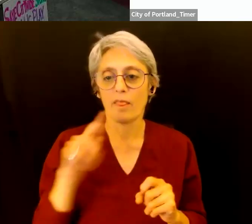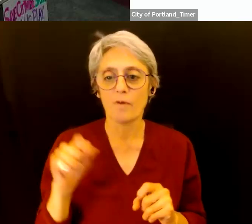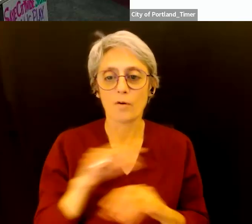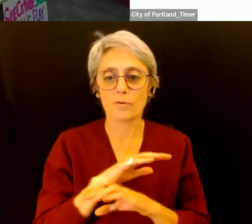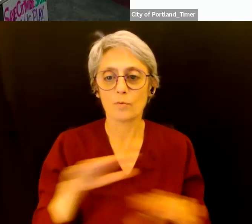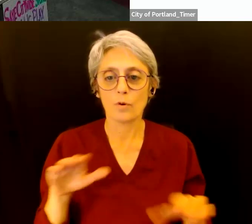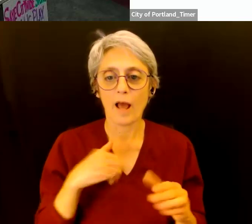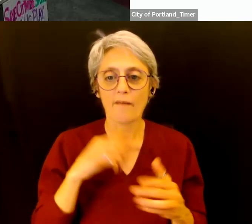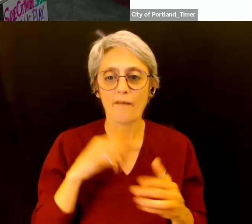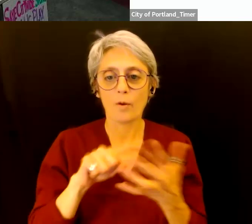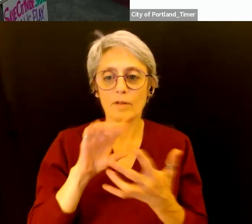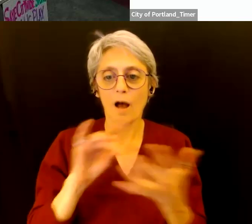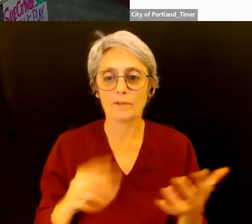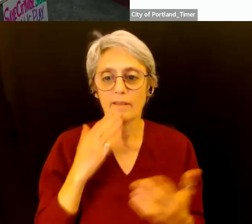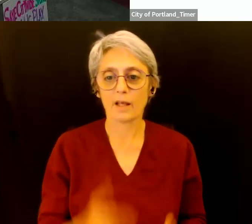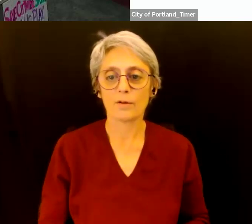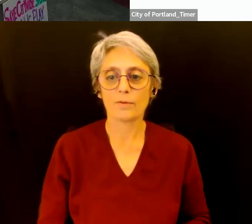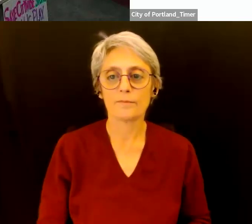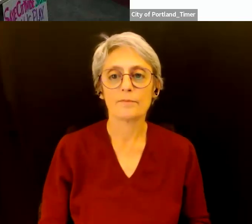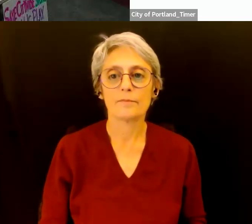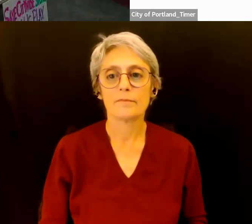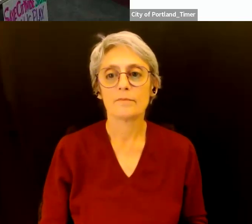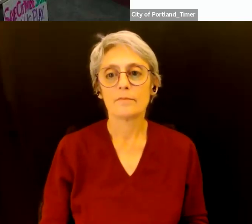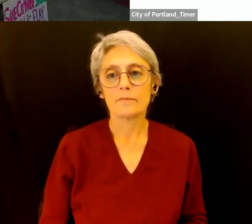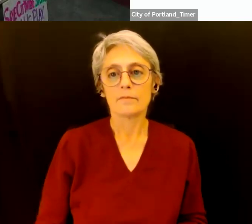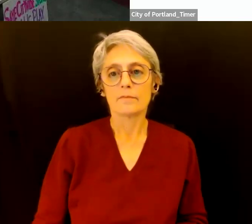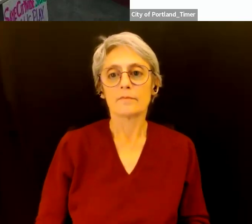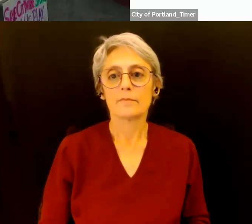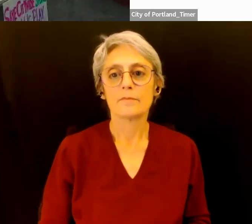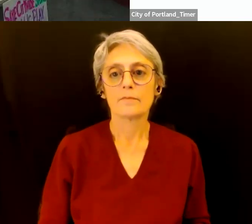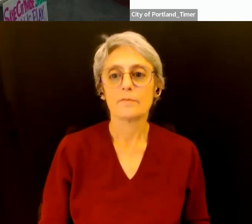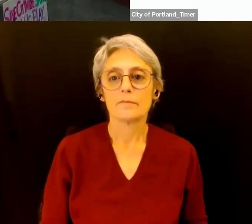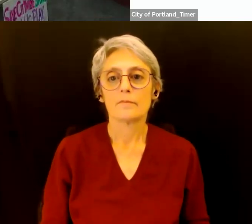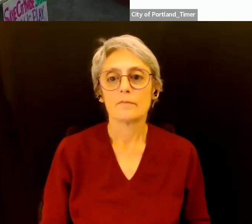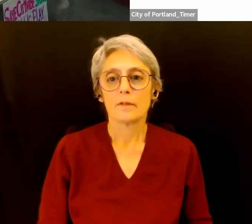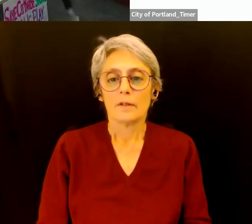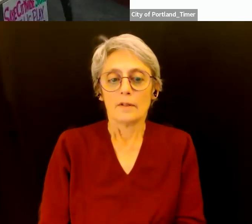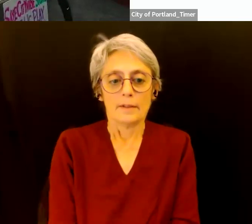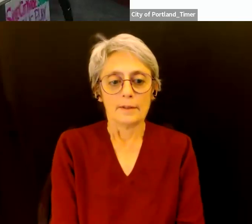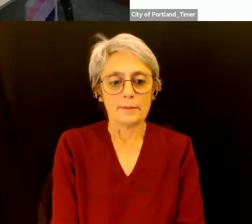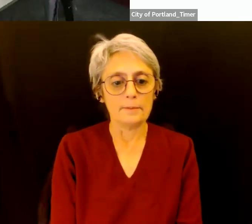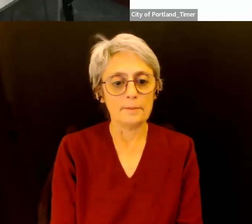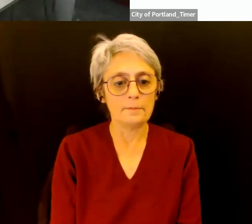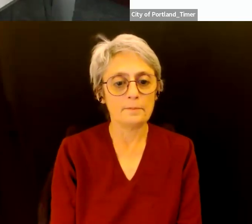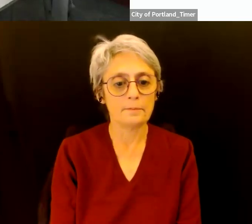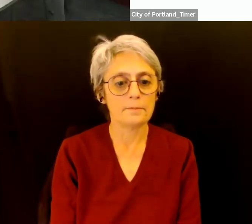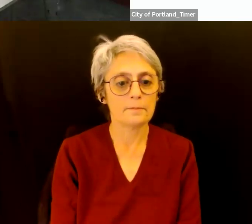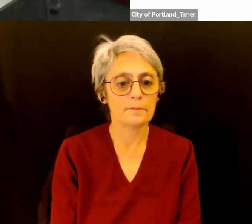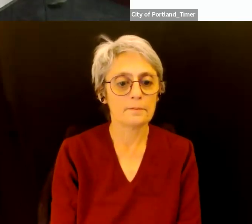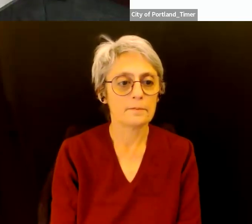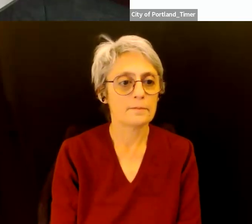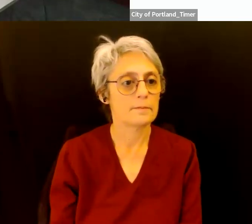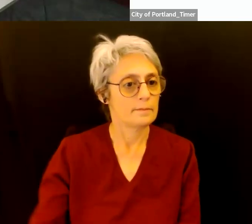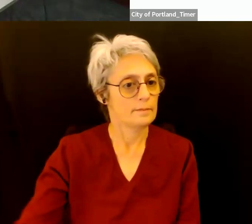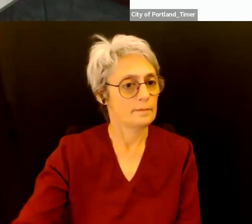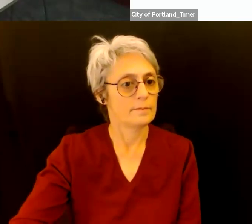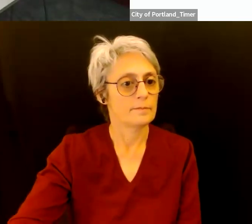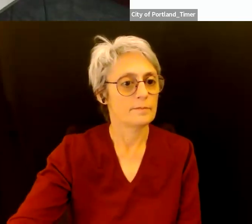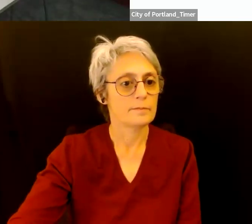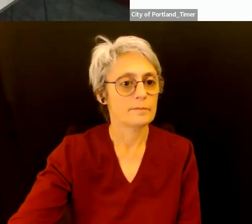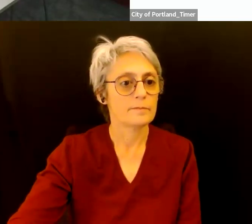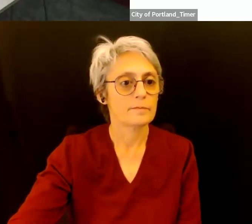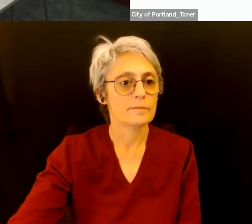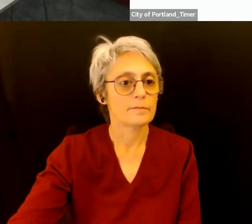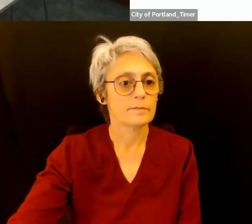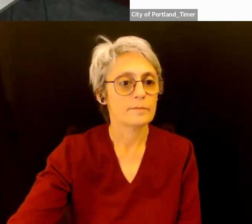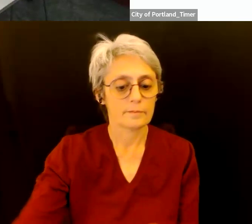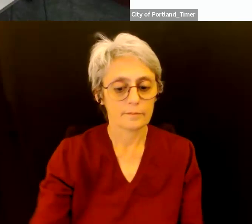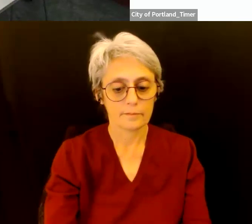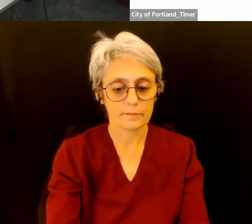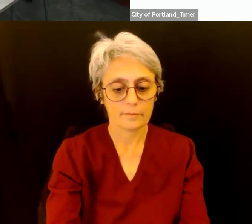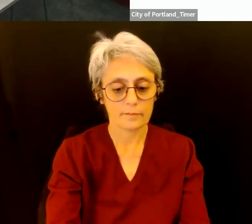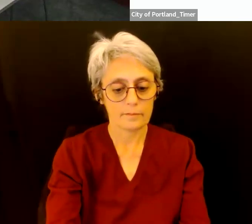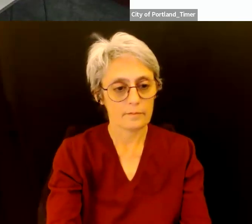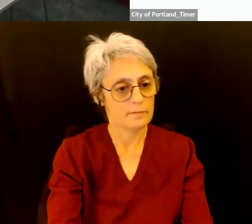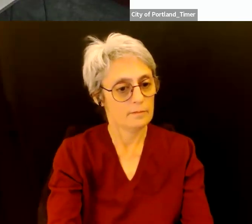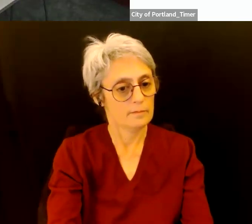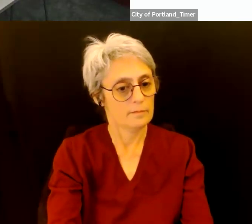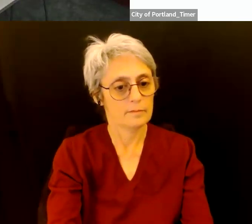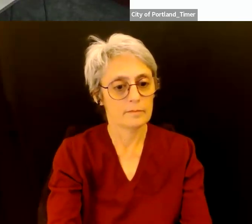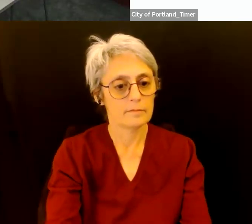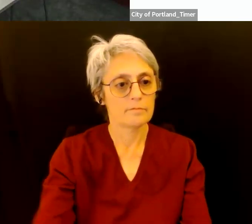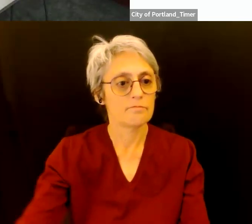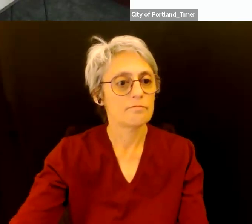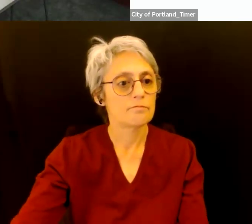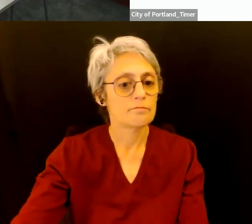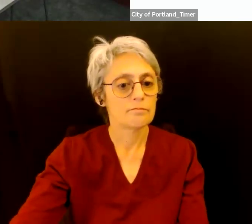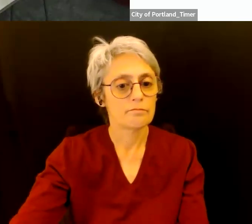Thank you.